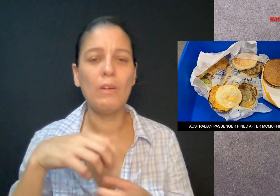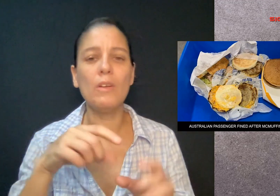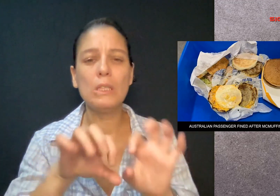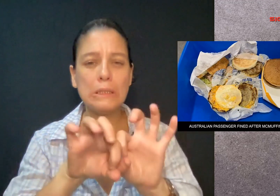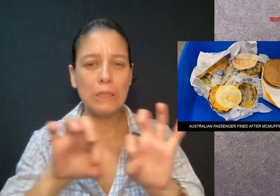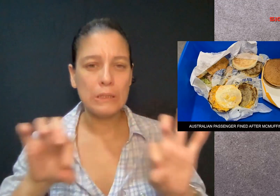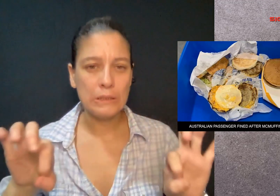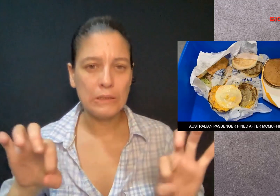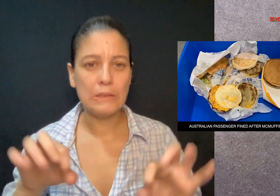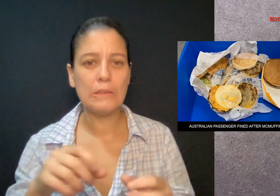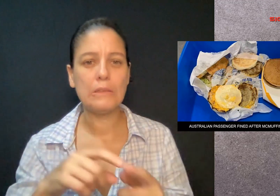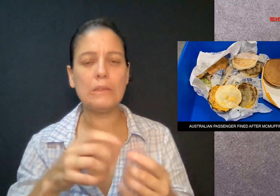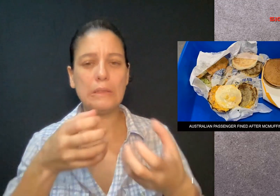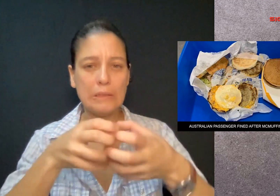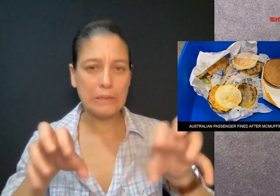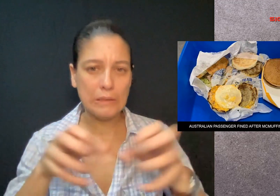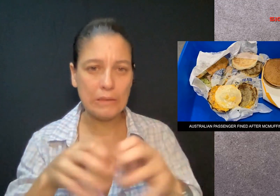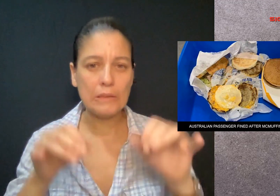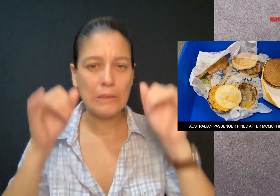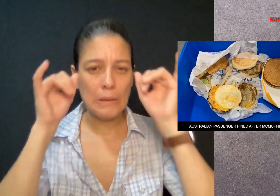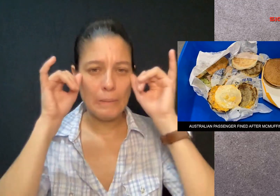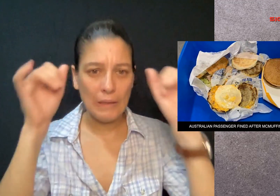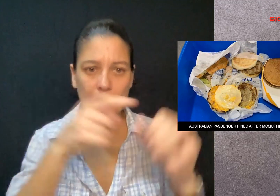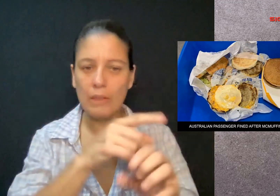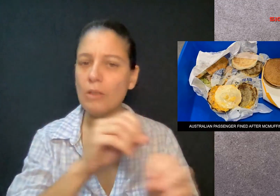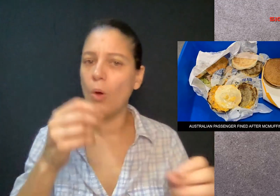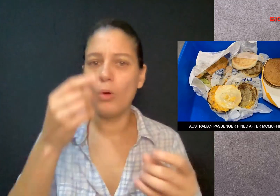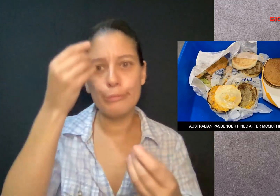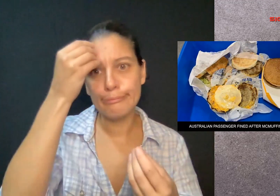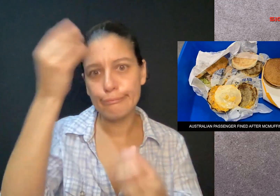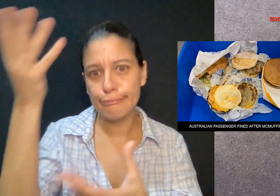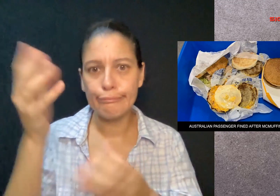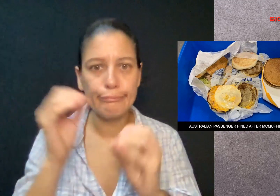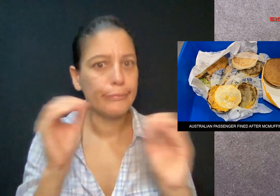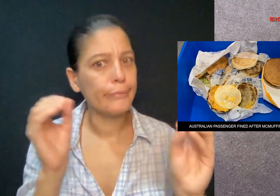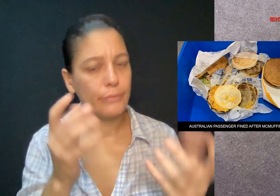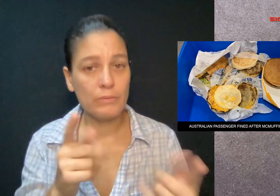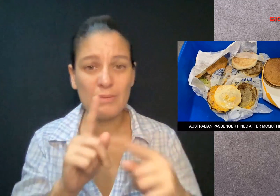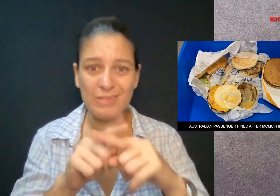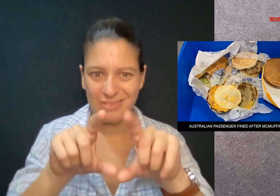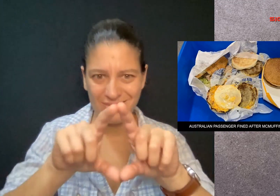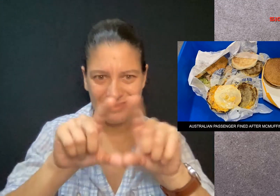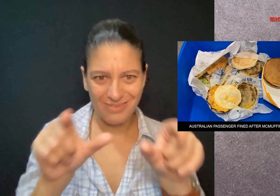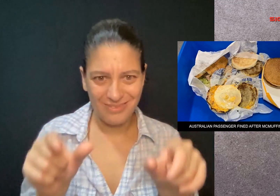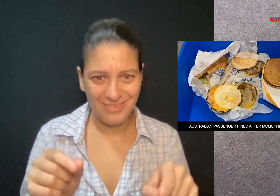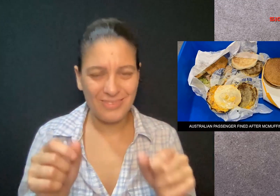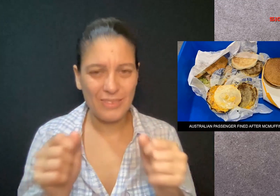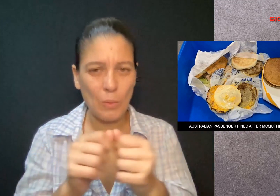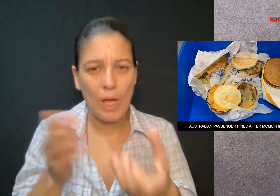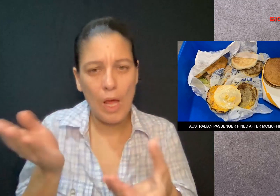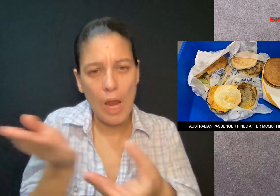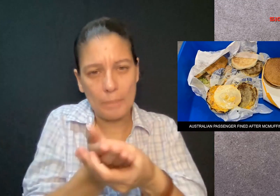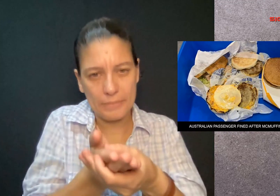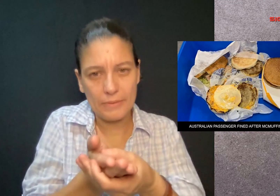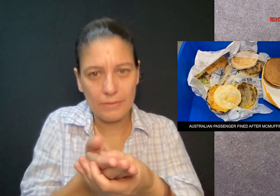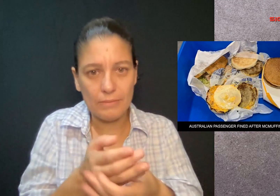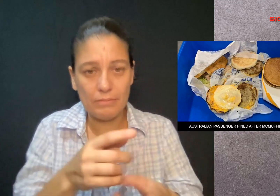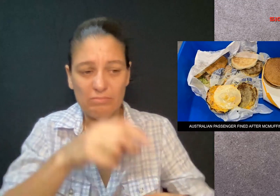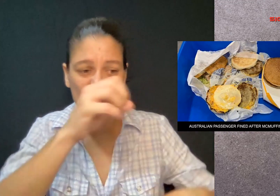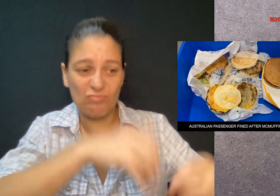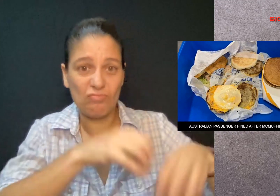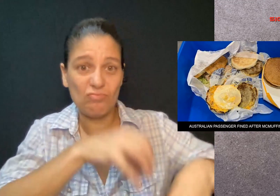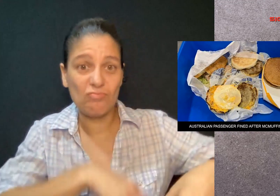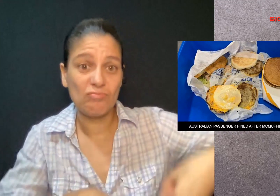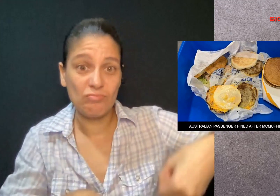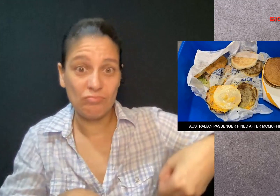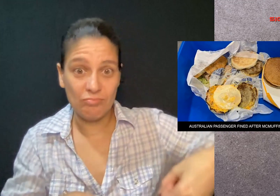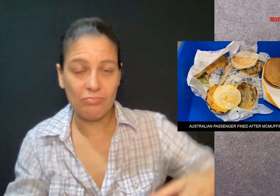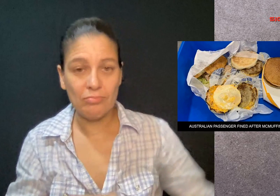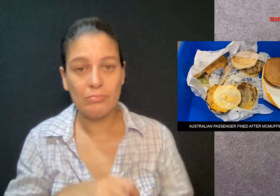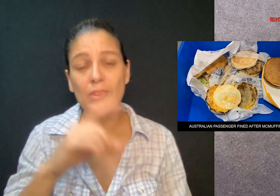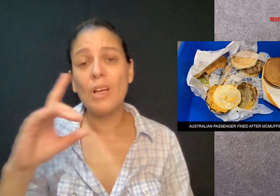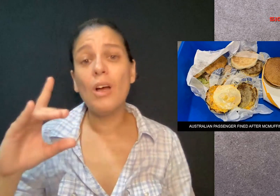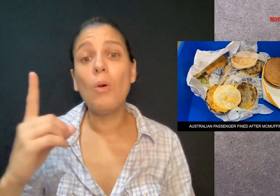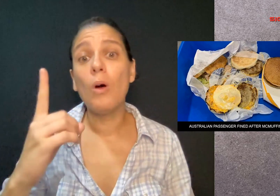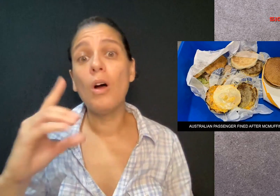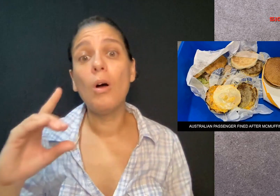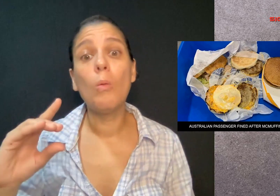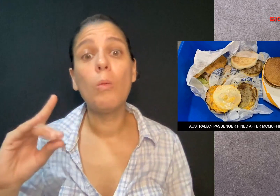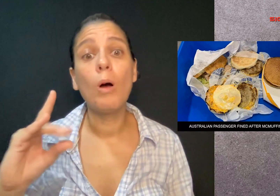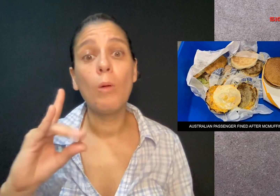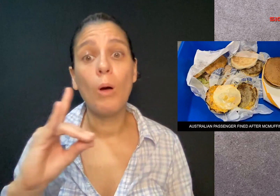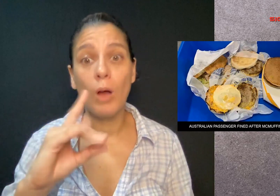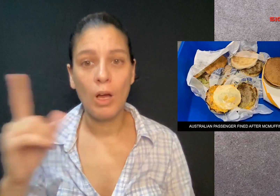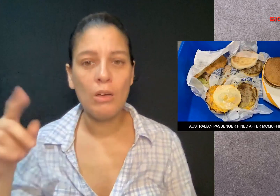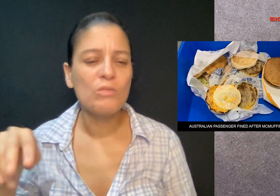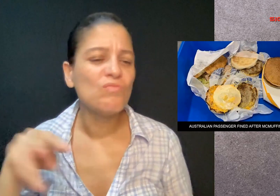two undeclared egg and beef sausage McMuffin's and a ham croissant in their luggage a security